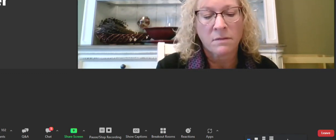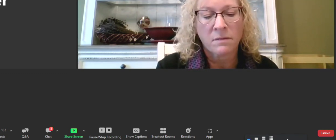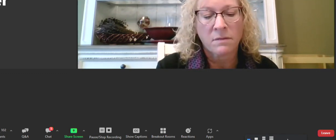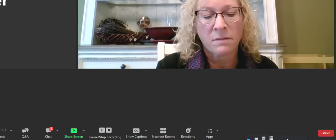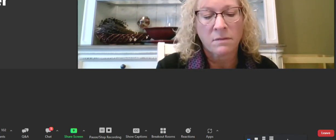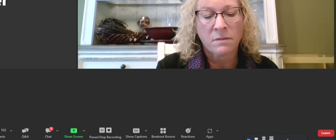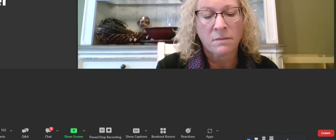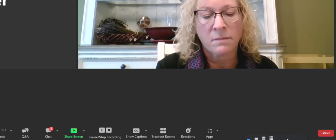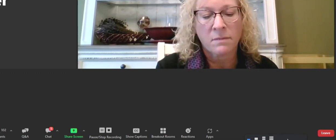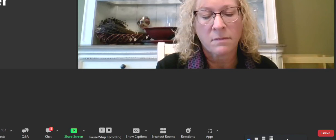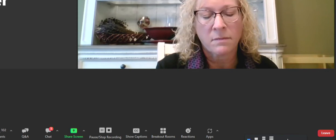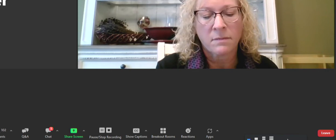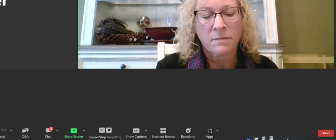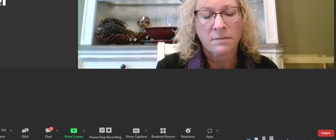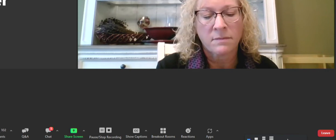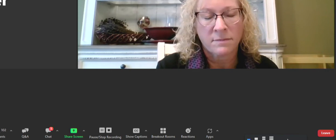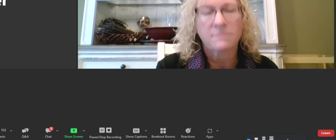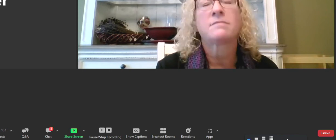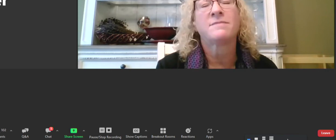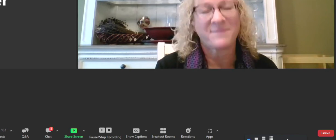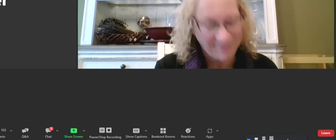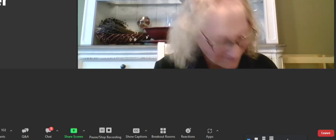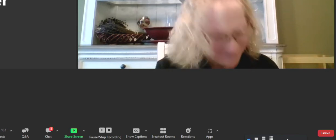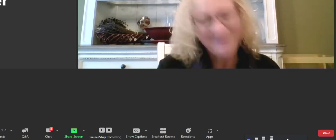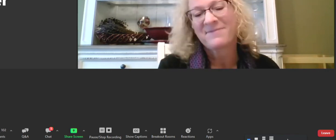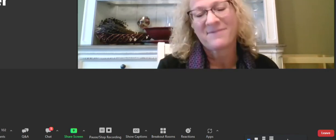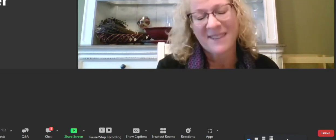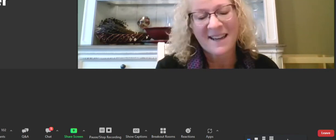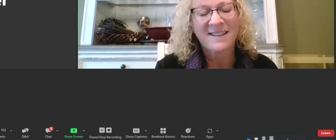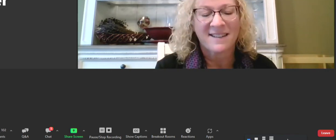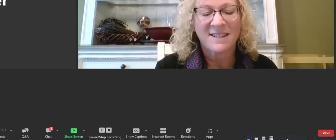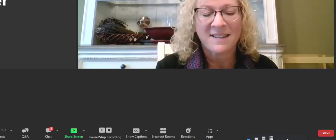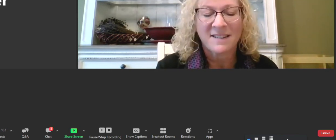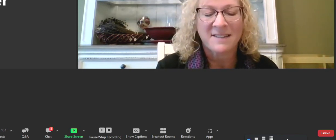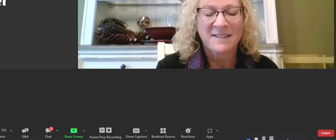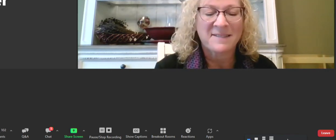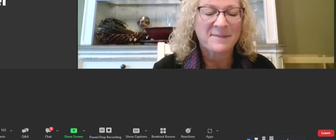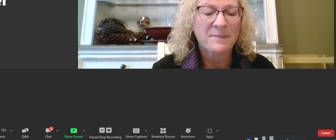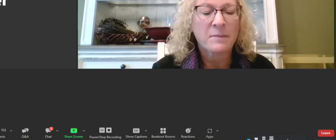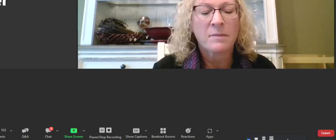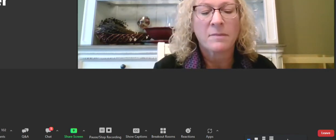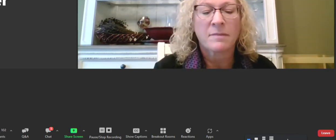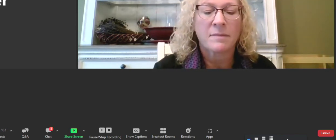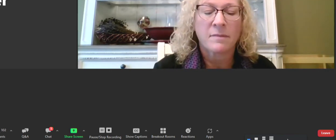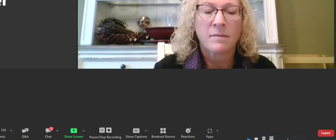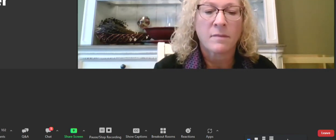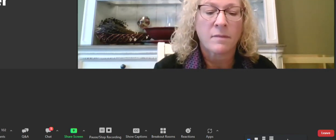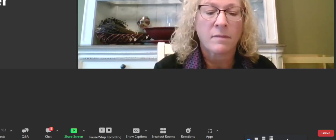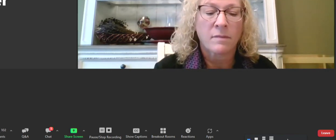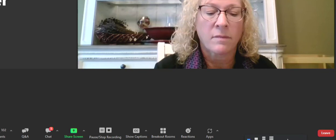Technology, when it works, can be great. Yeah, absolutely. Absolutely anything that takes